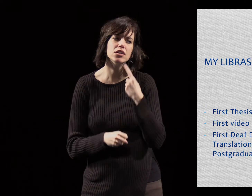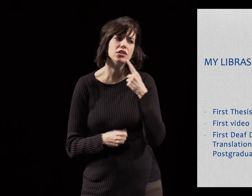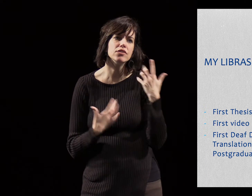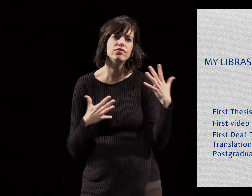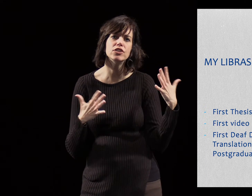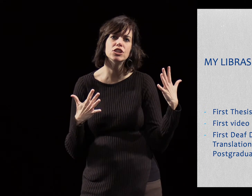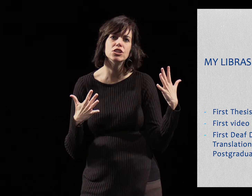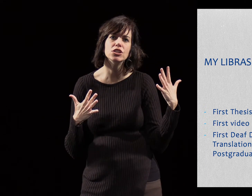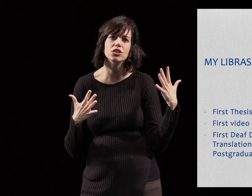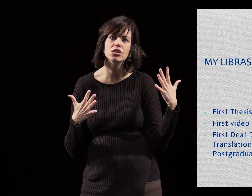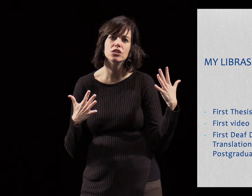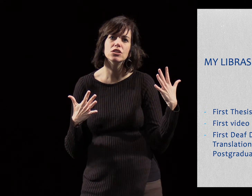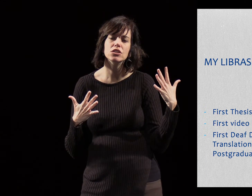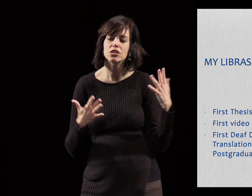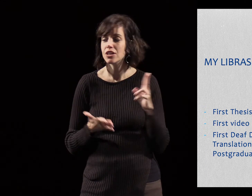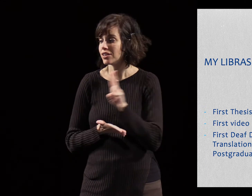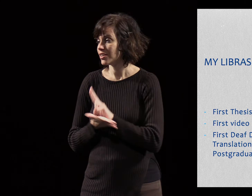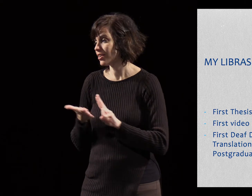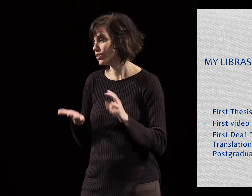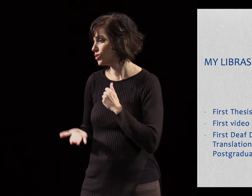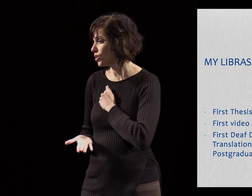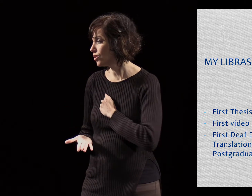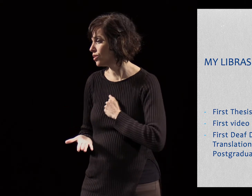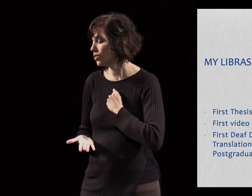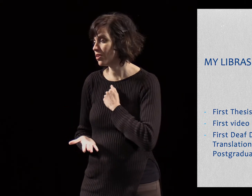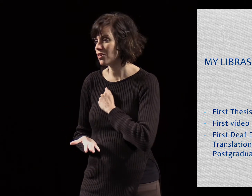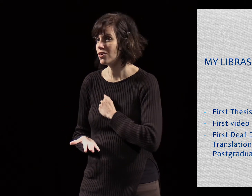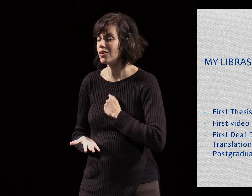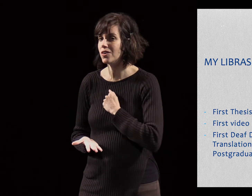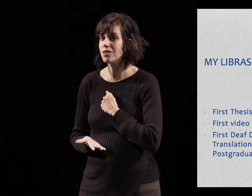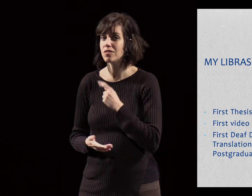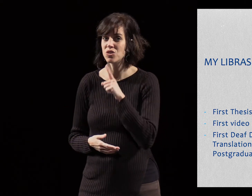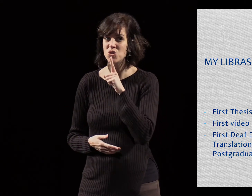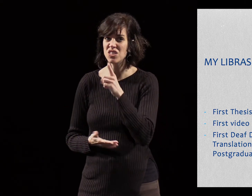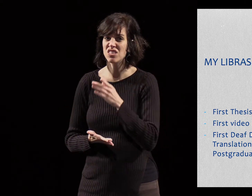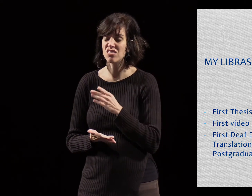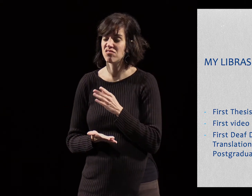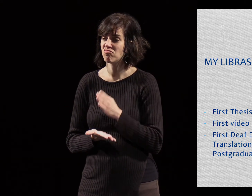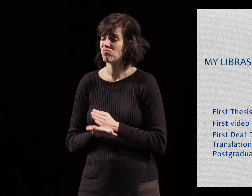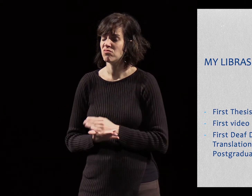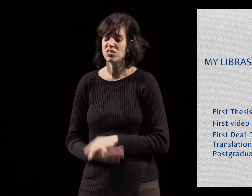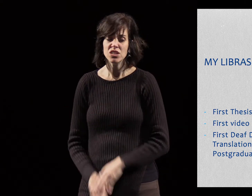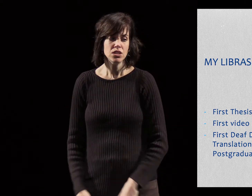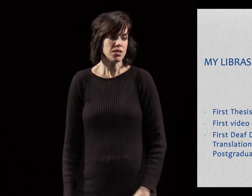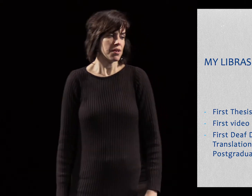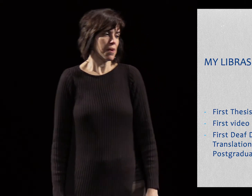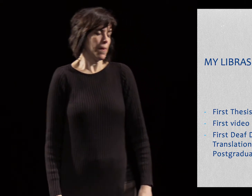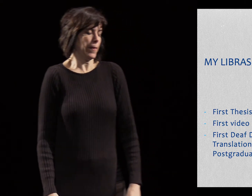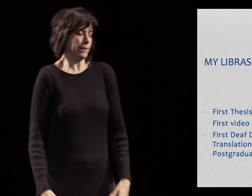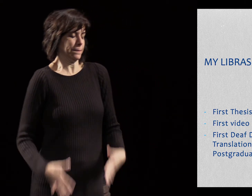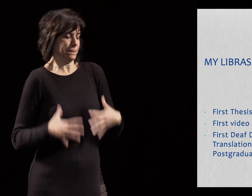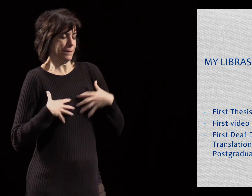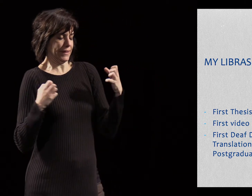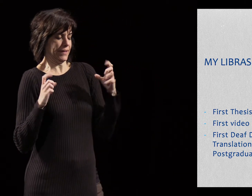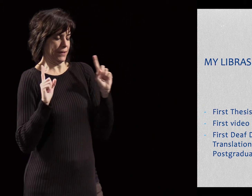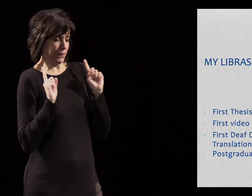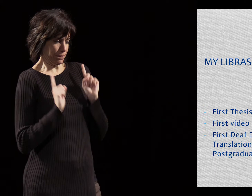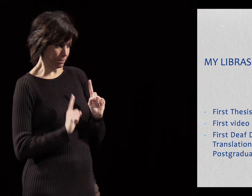Now again, I have been working on this for 4 years, finally at completion, and the college said, "No, I'm sorry.